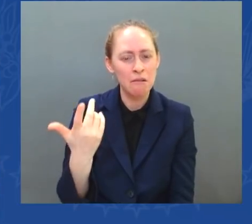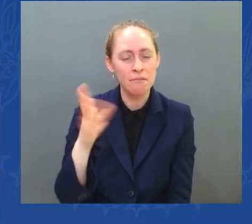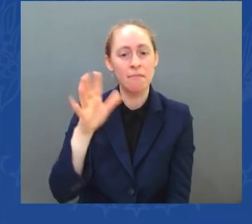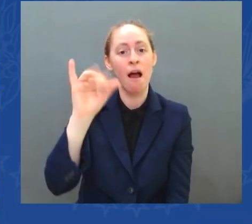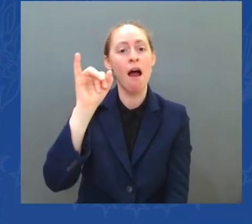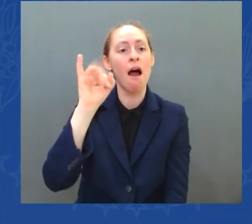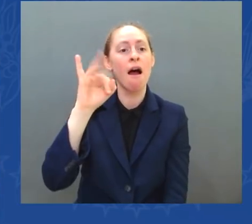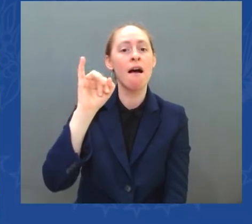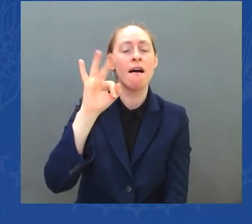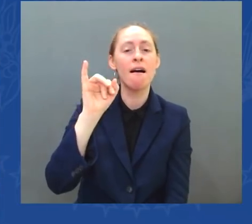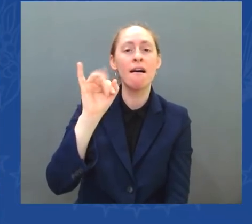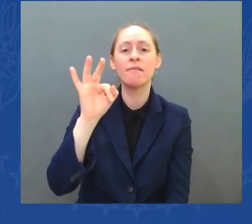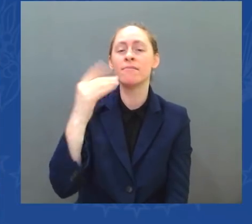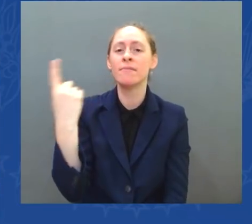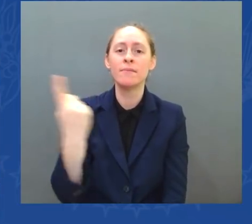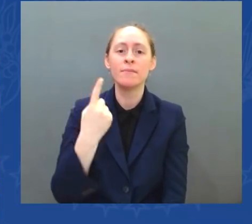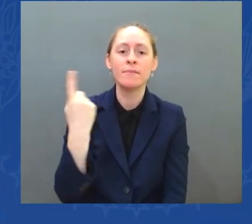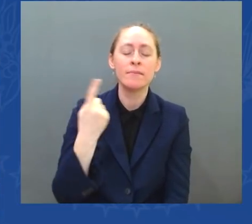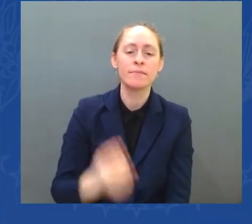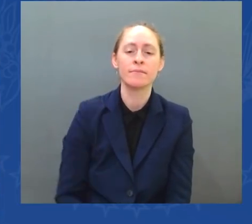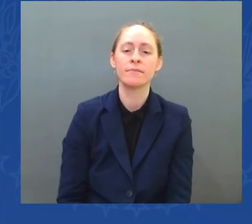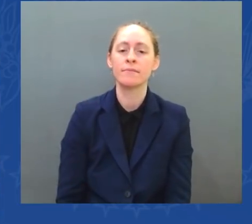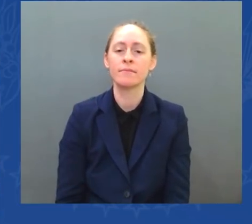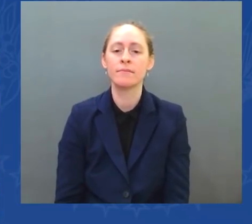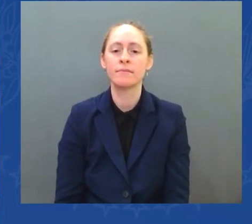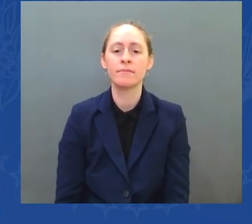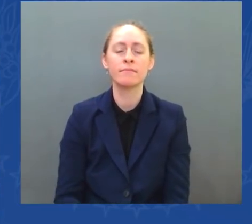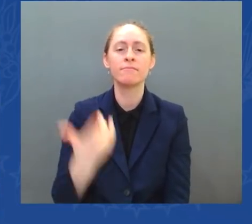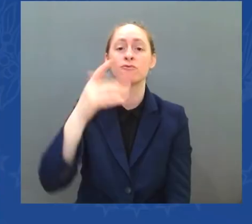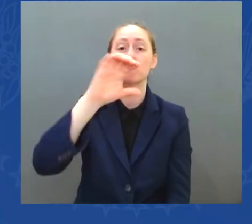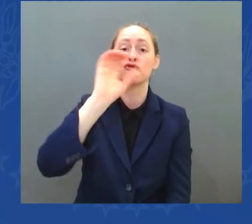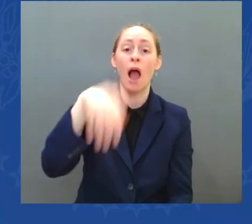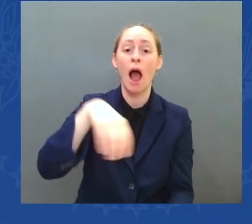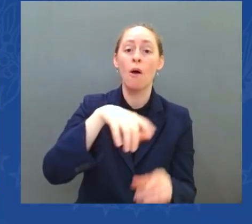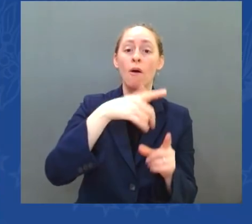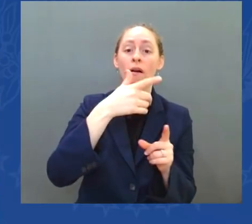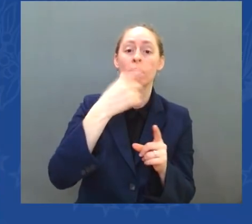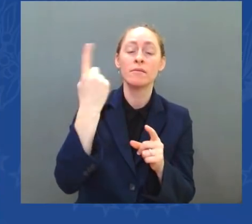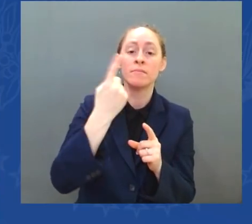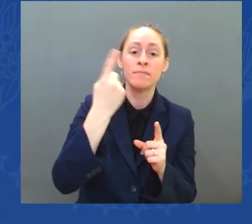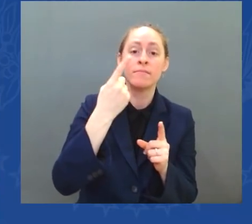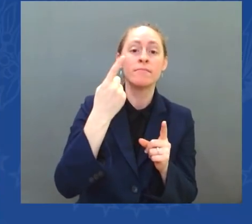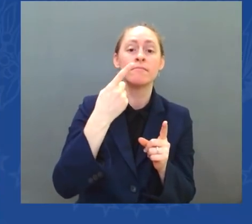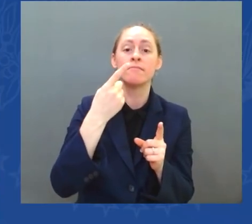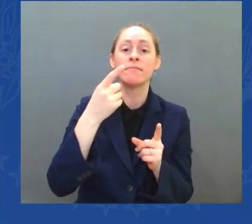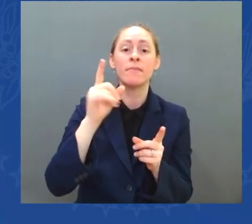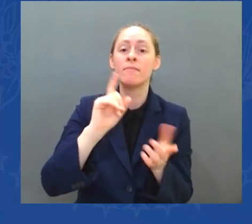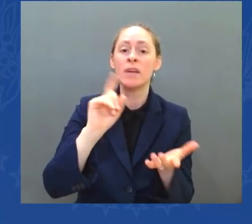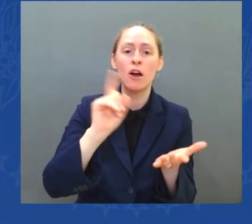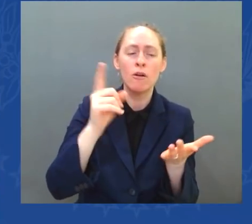blindfolded in the middle of the night and said, "Where are you? China or the United States?" You'd probably think the Chinese airport was ours;